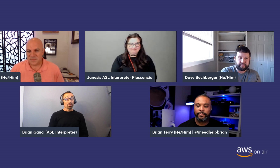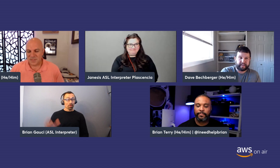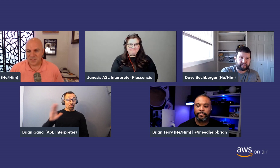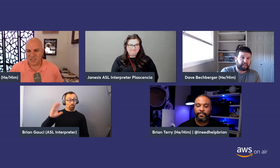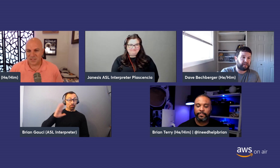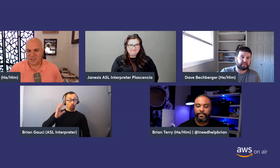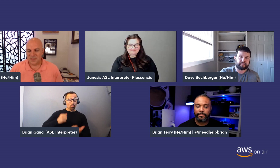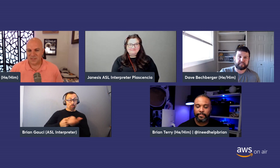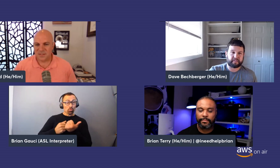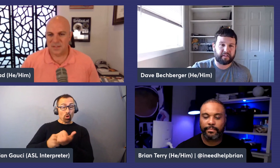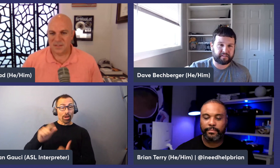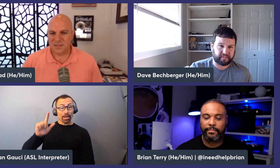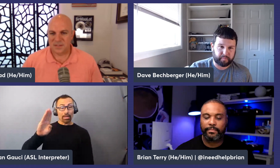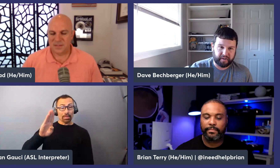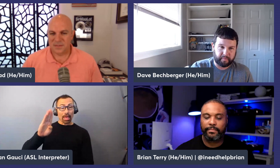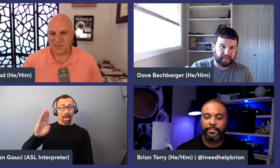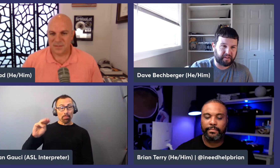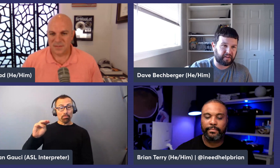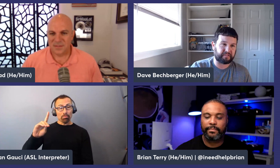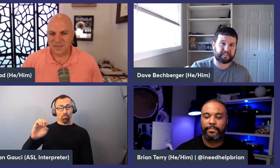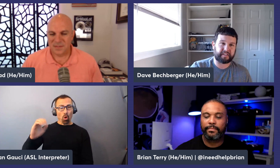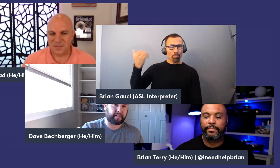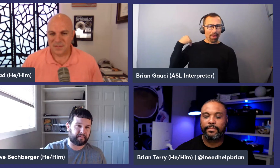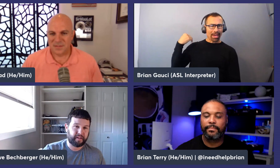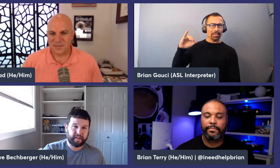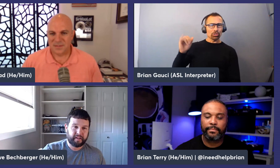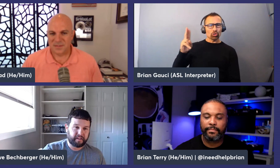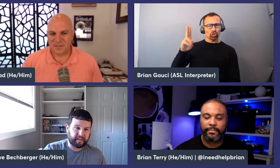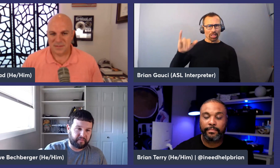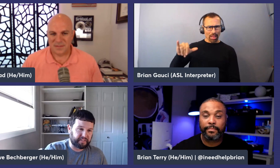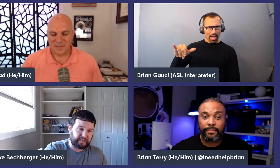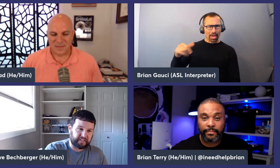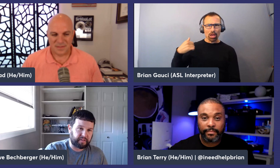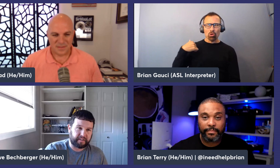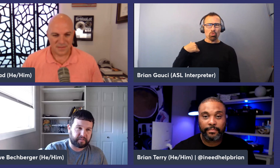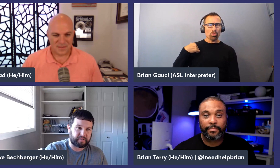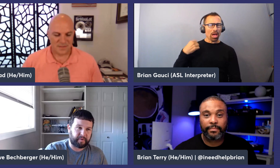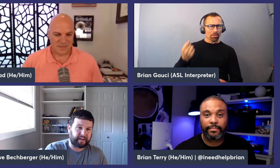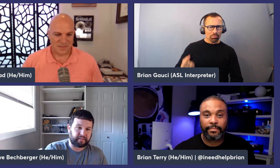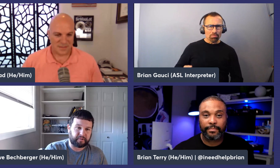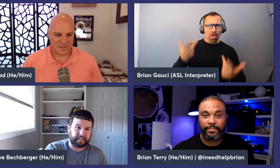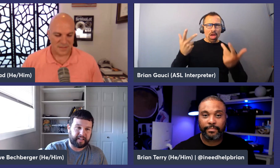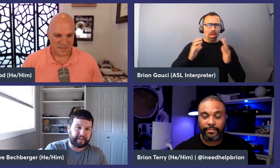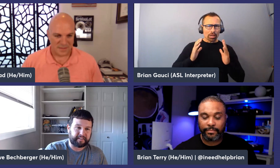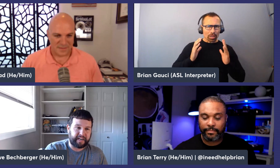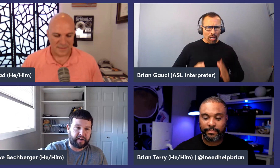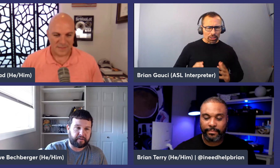and we've had like hundreds of clusters spun up within hundreds of conversations with customers about it. So really glad it's now out